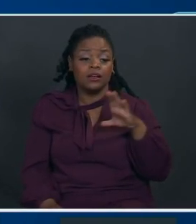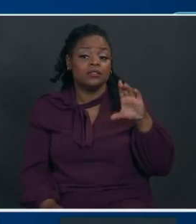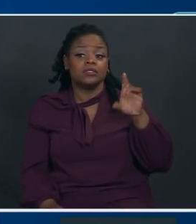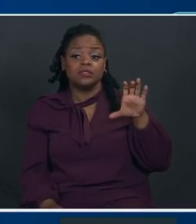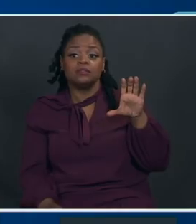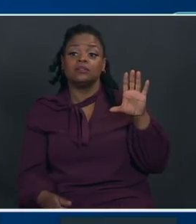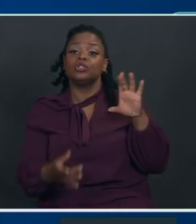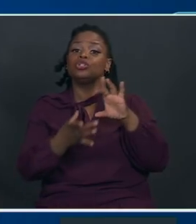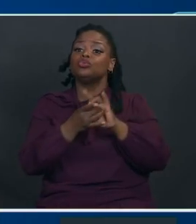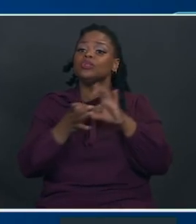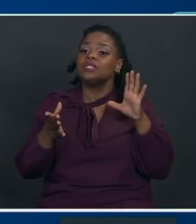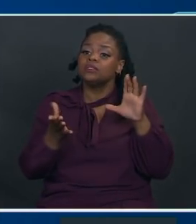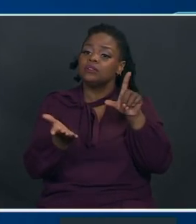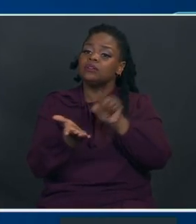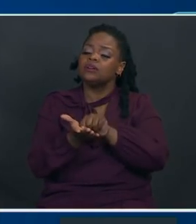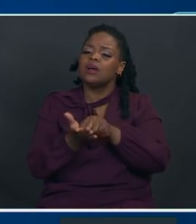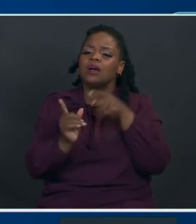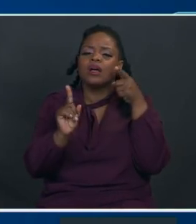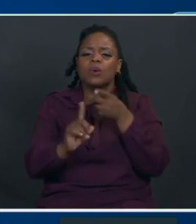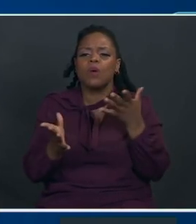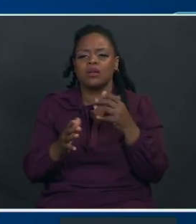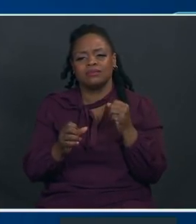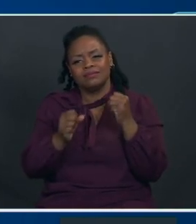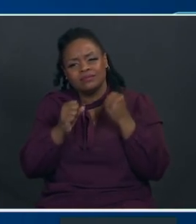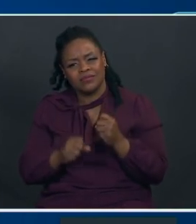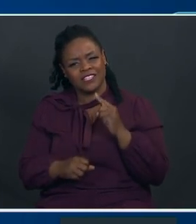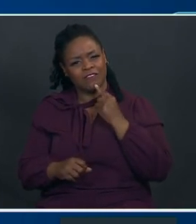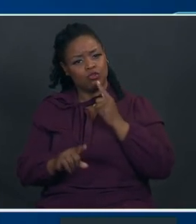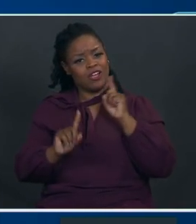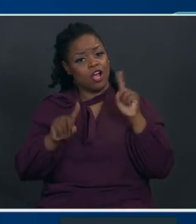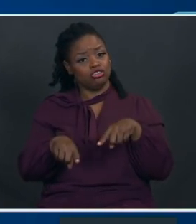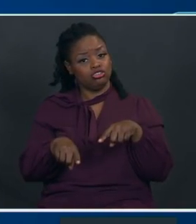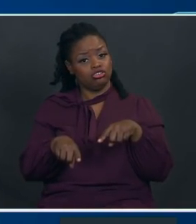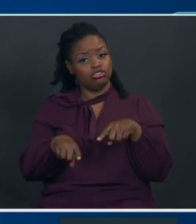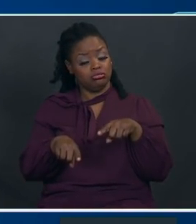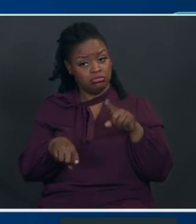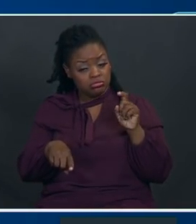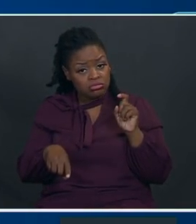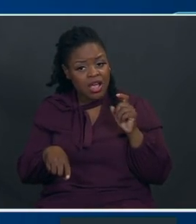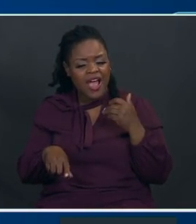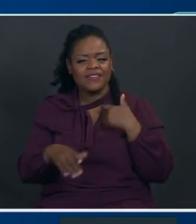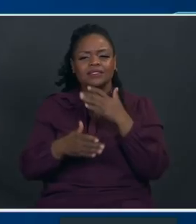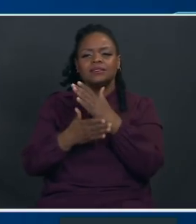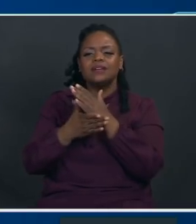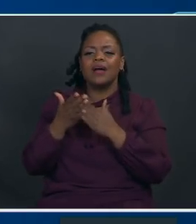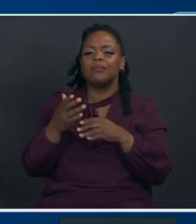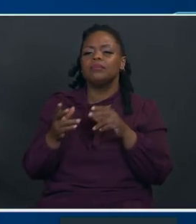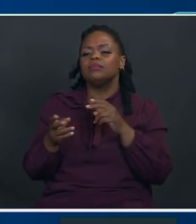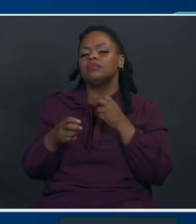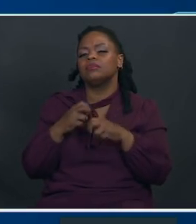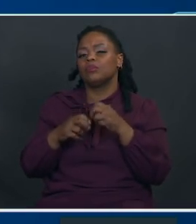are on severe adverse events, most notably anaphylaxis for those who receive the Moderna vaccine,